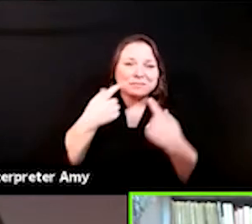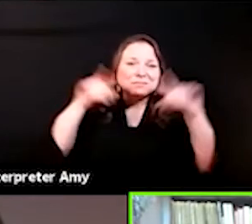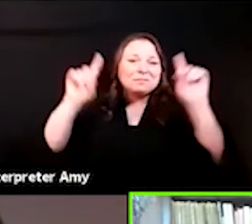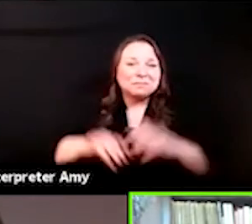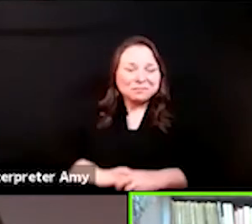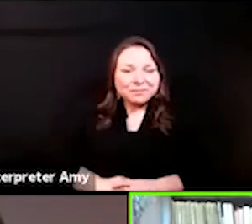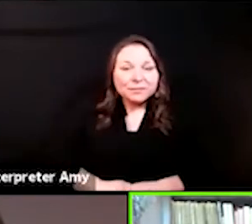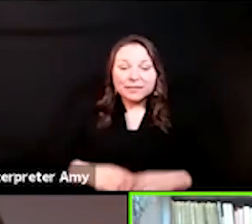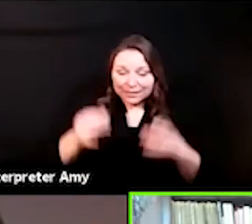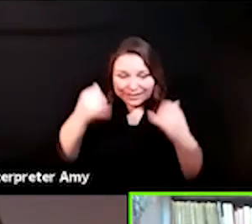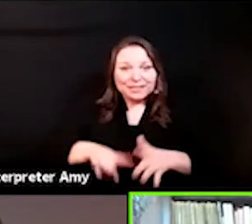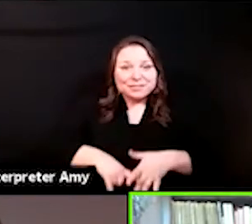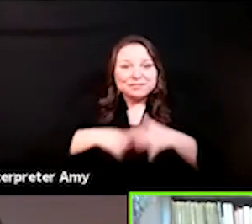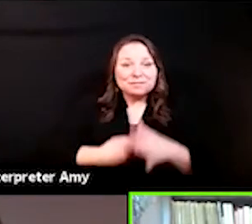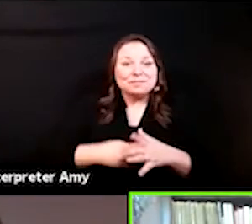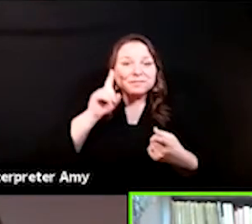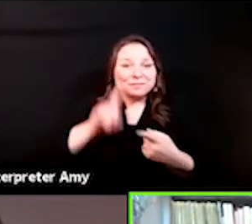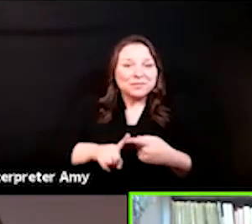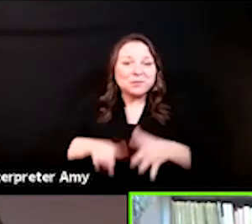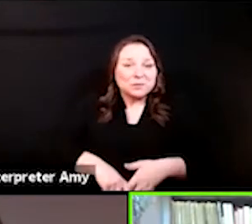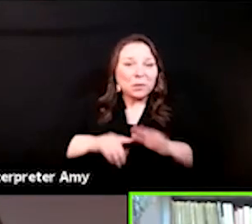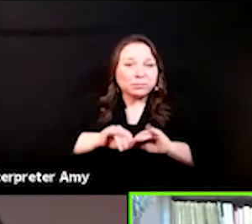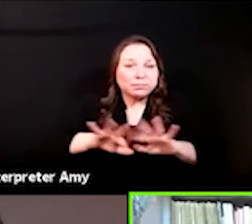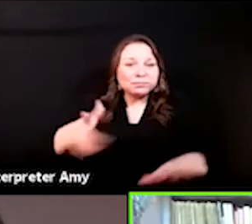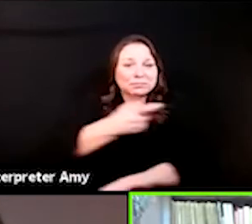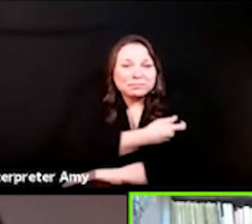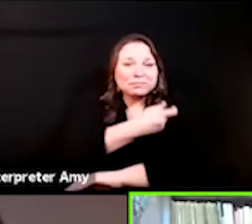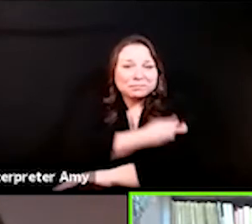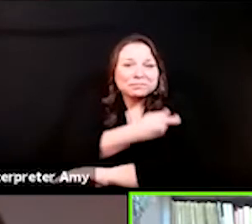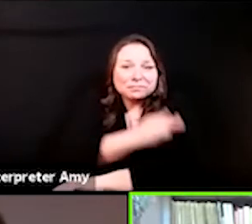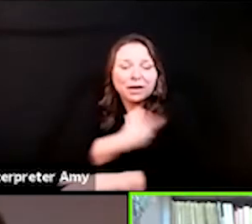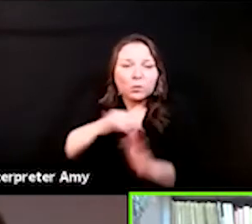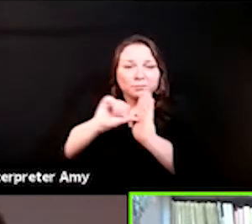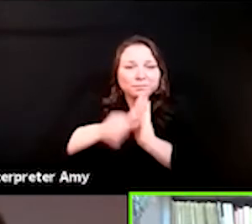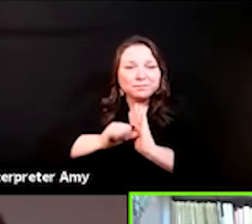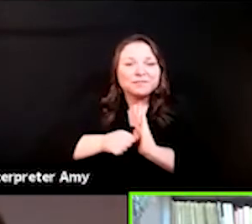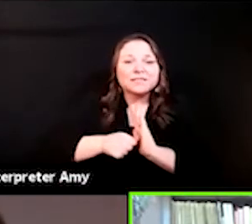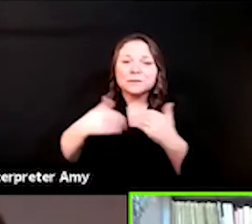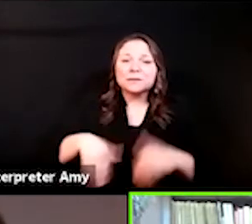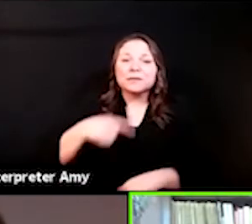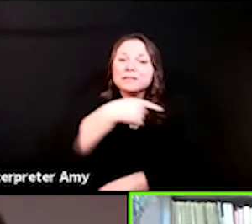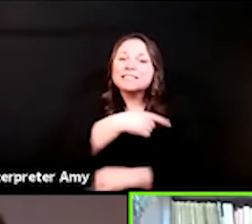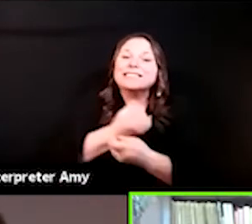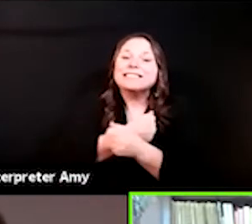AMAZING FEAT. AND NOW THAT WE' RE JUST IN THE BEGINNING STAGES OF THIS VACCINE BEING AVAILABLE, I WOULD LIKE TO